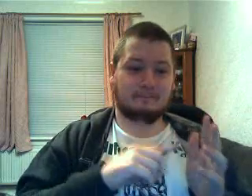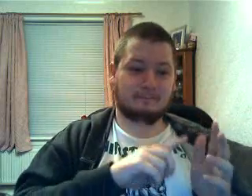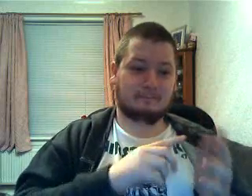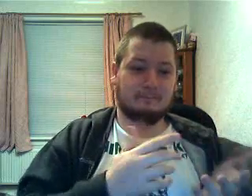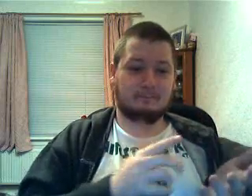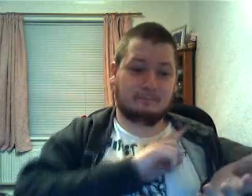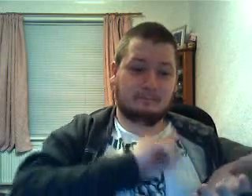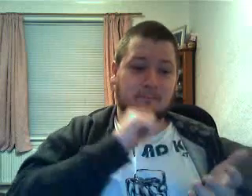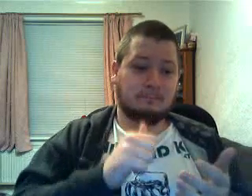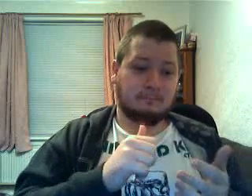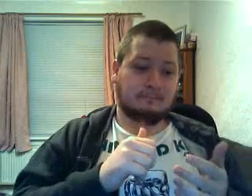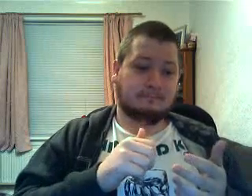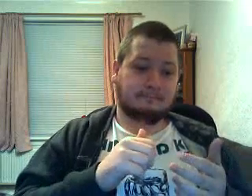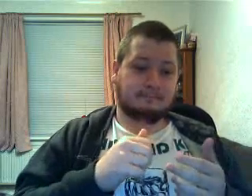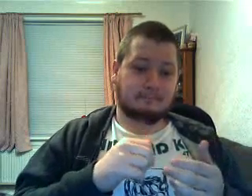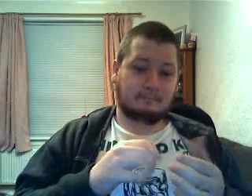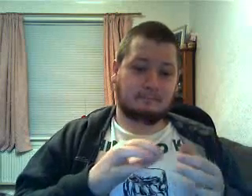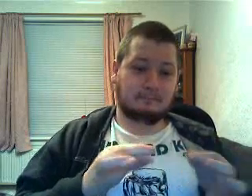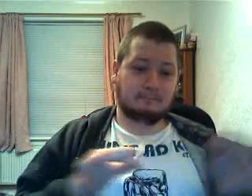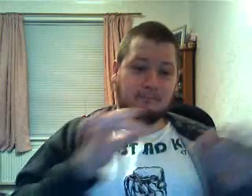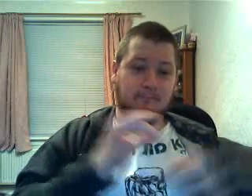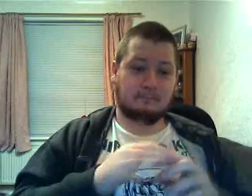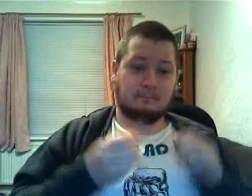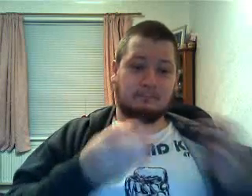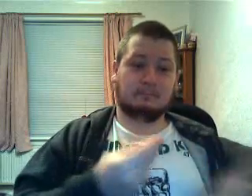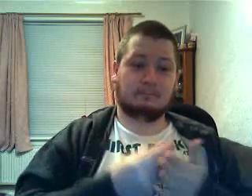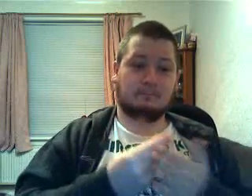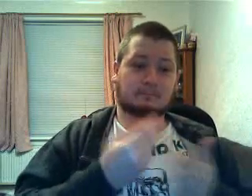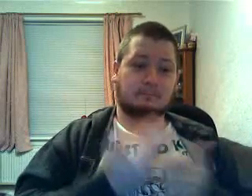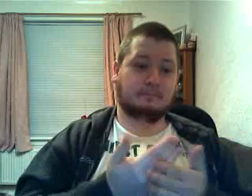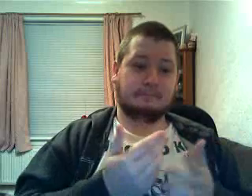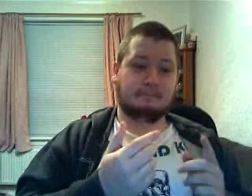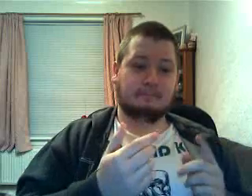and why not instead of spending money